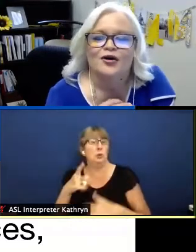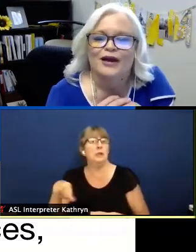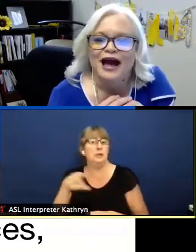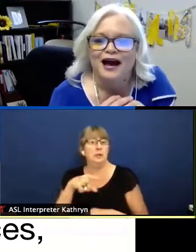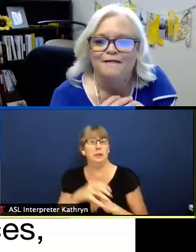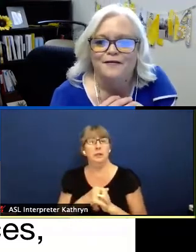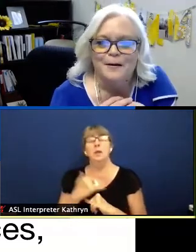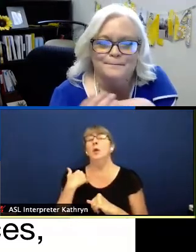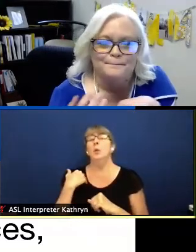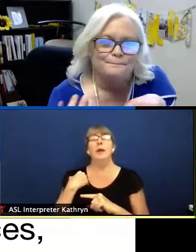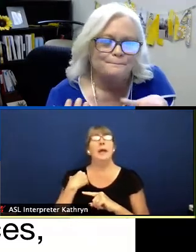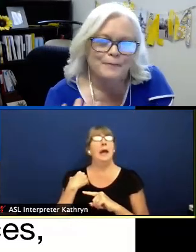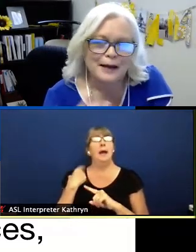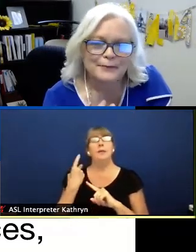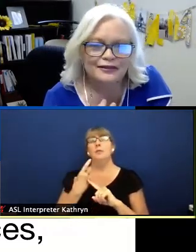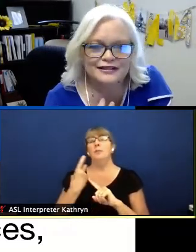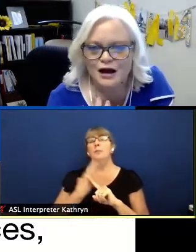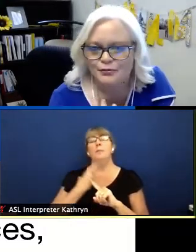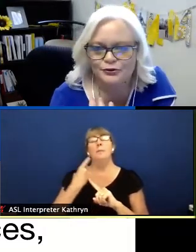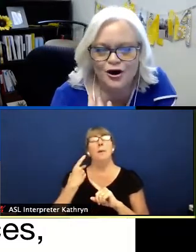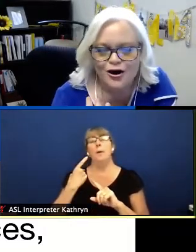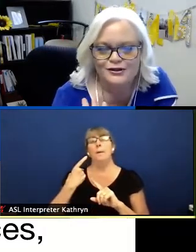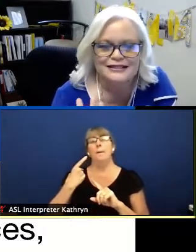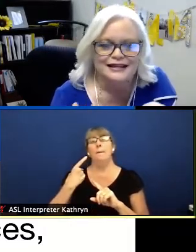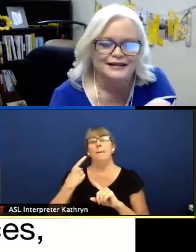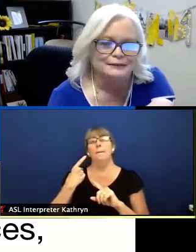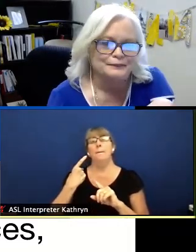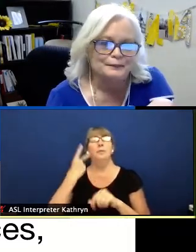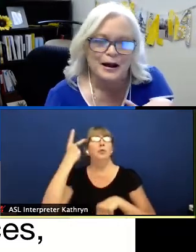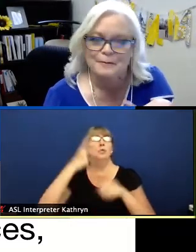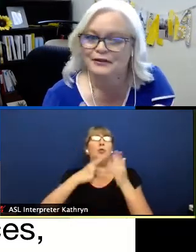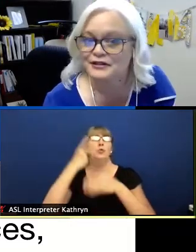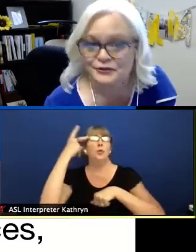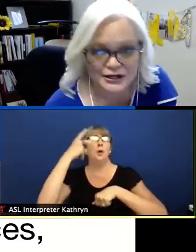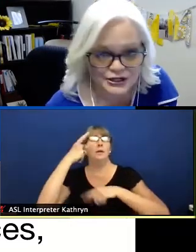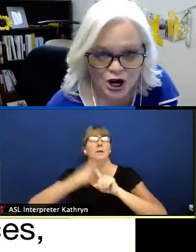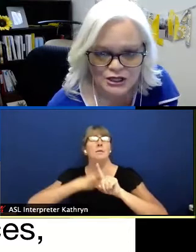We have bi monthly topical calls and bi monthly director calls.